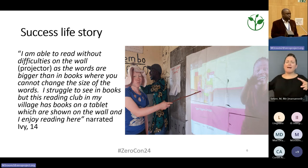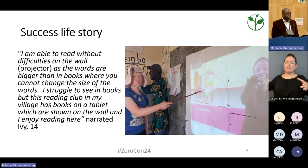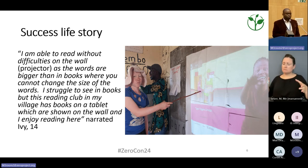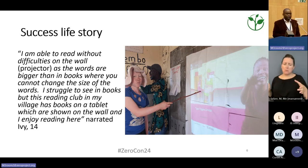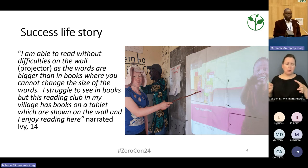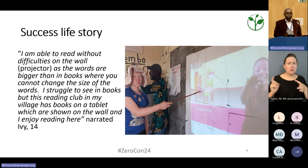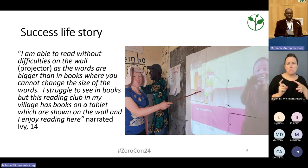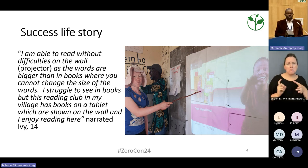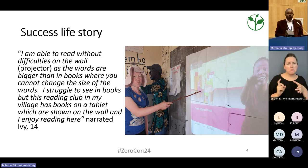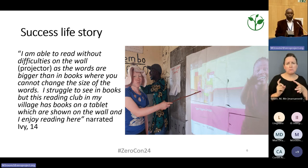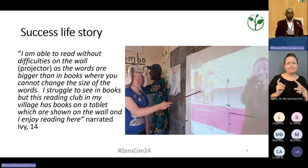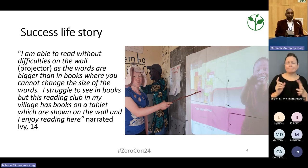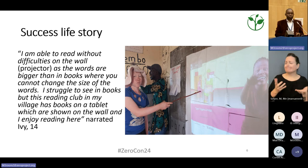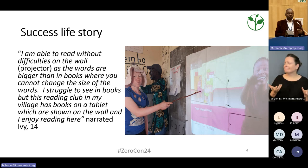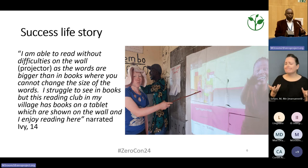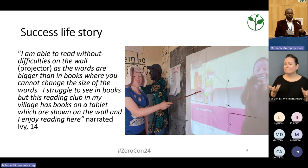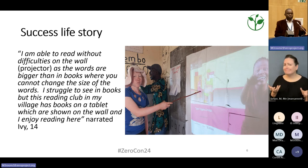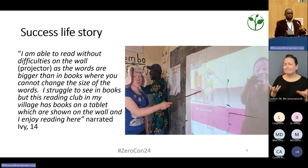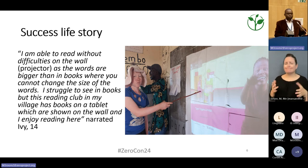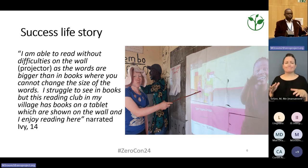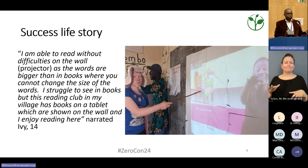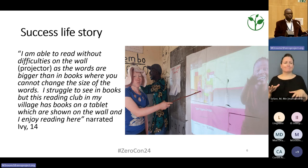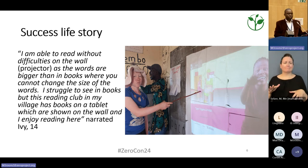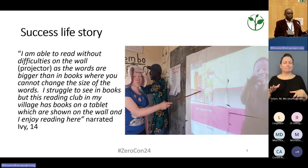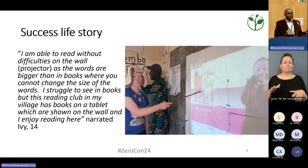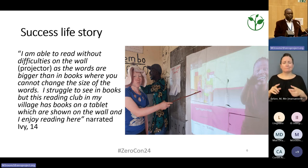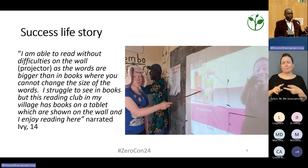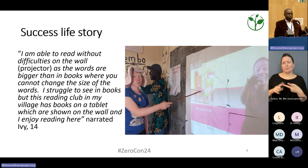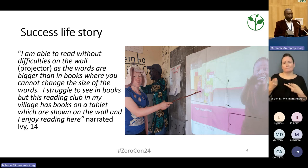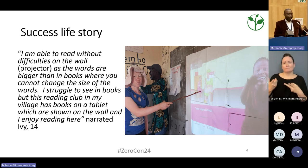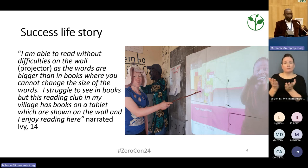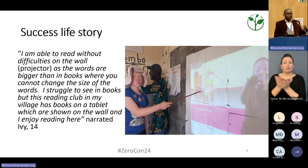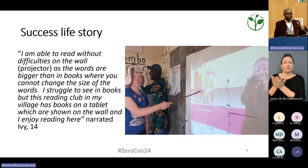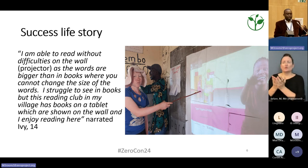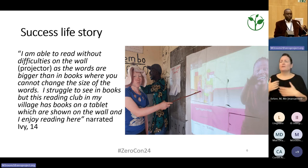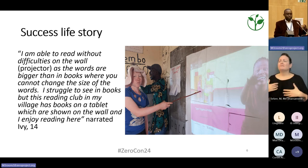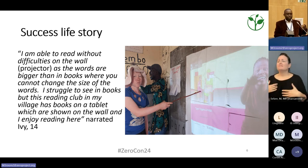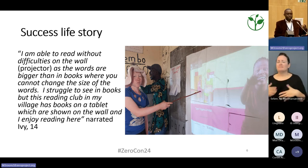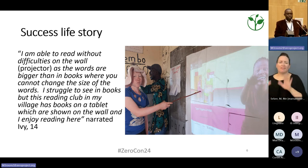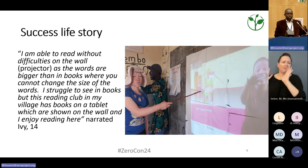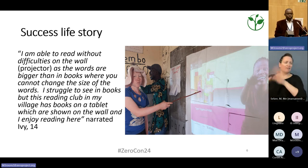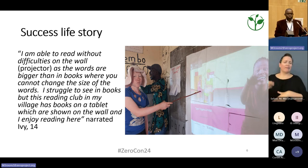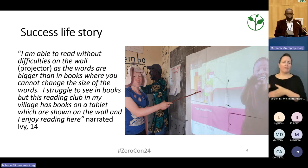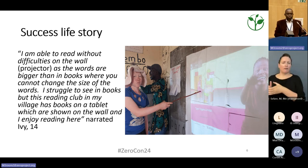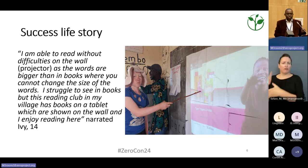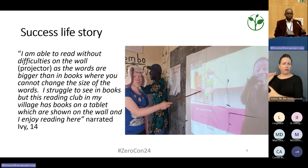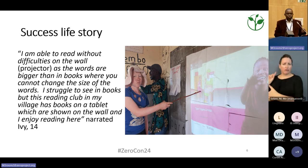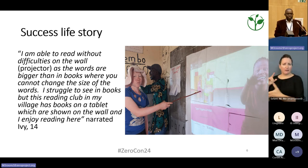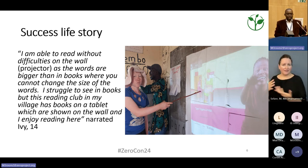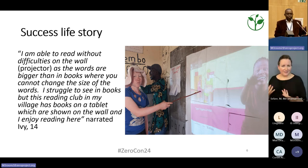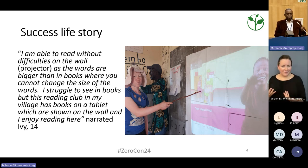children who were able now to… Who dropped out of school. After looking at the camps,